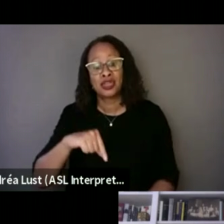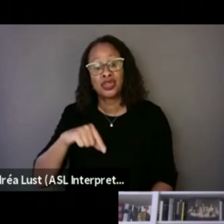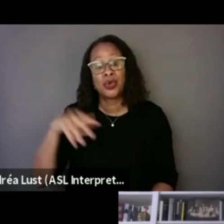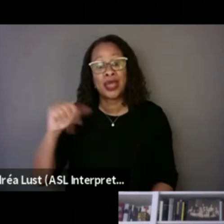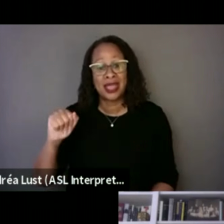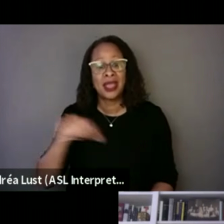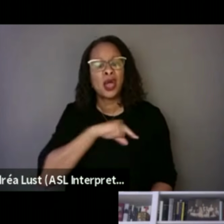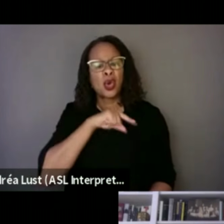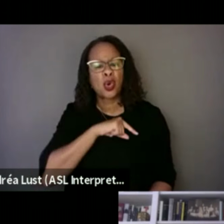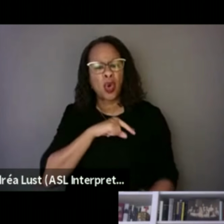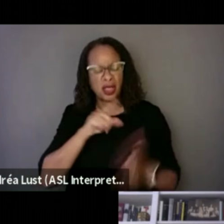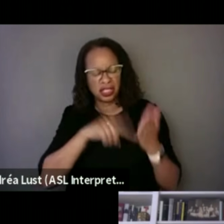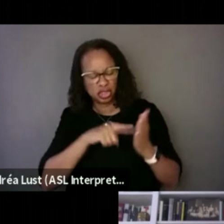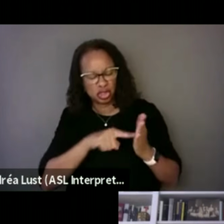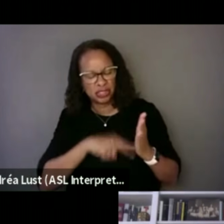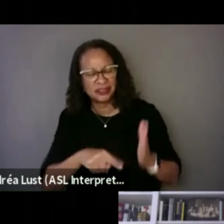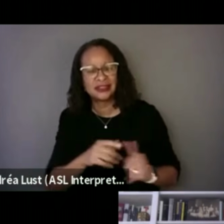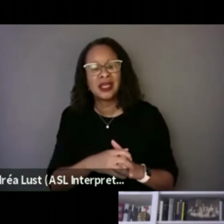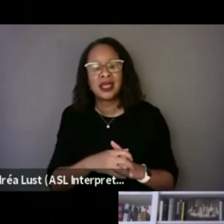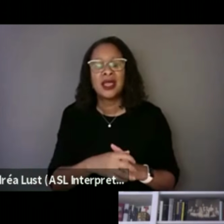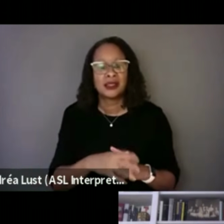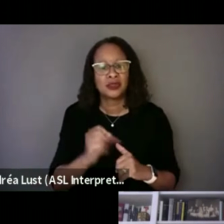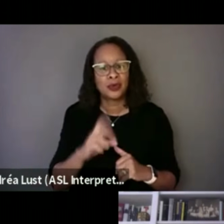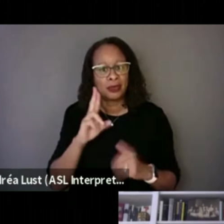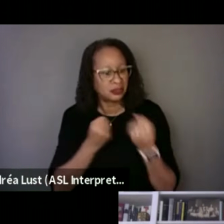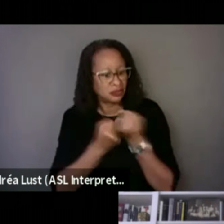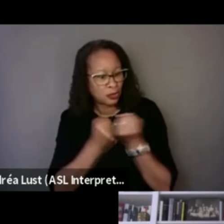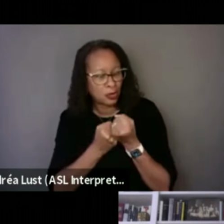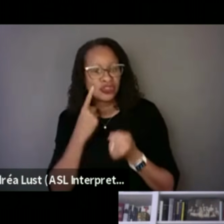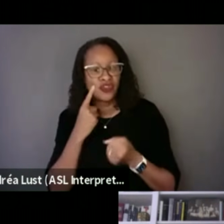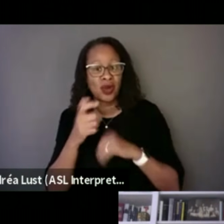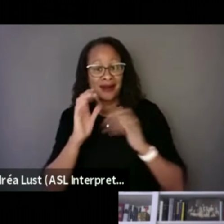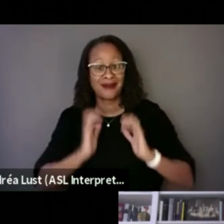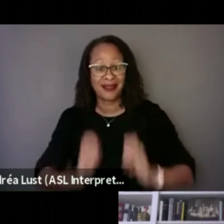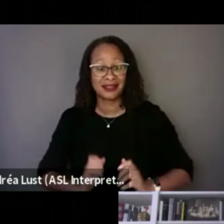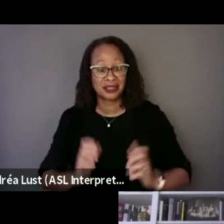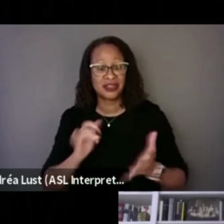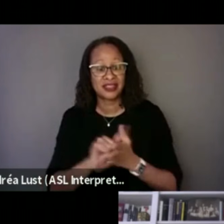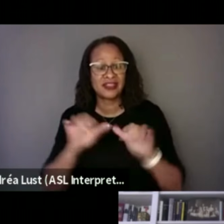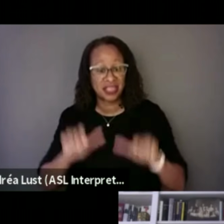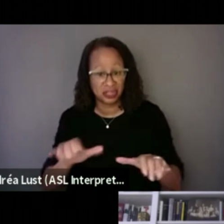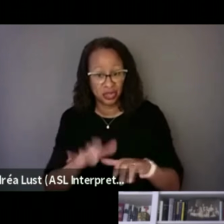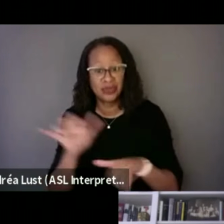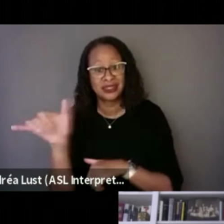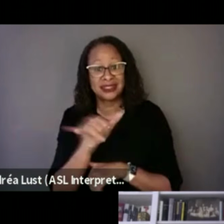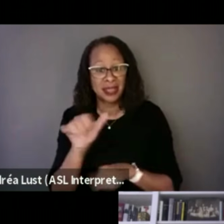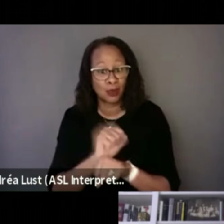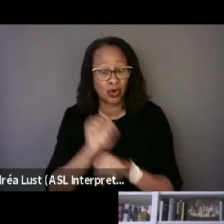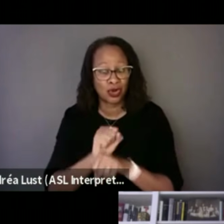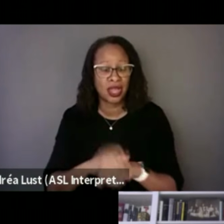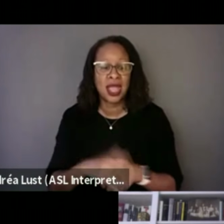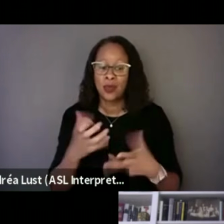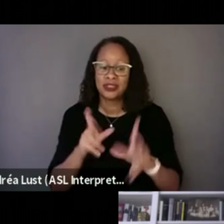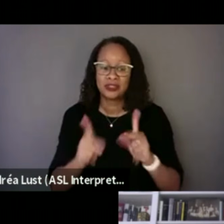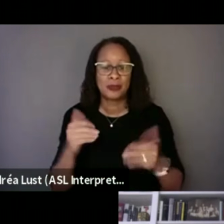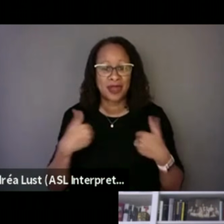and he'll be like the reassurance for clients that they can do this work. So he just wants people to have that extra chance